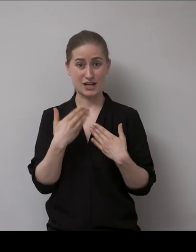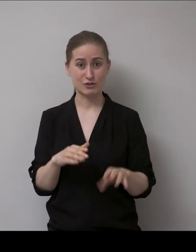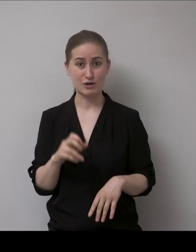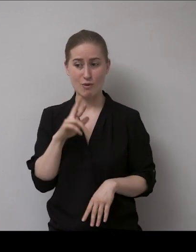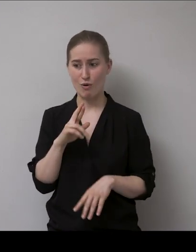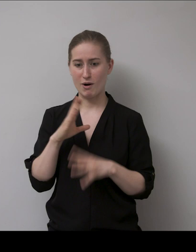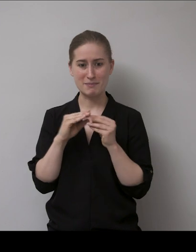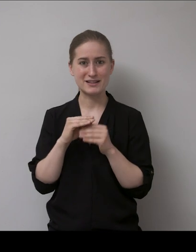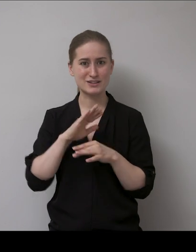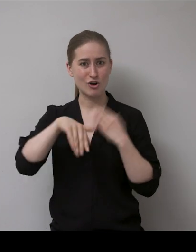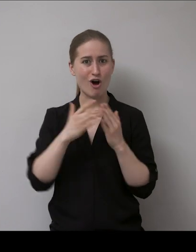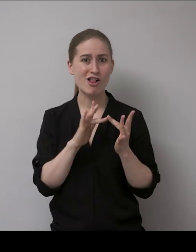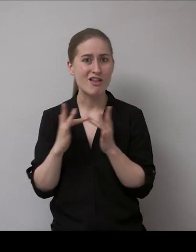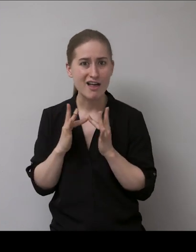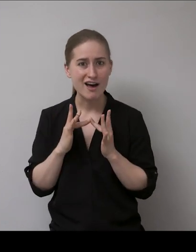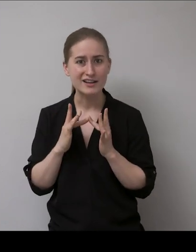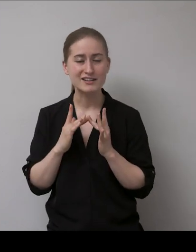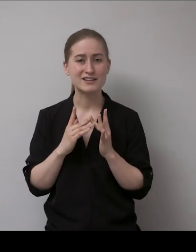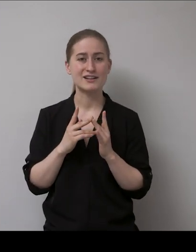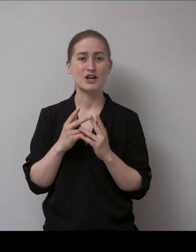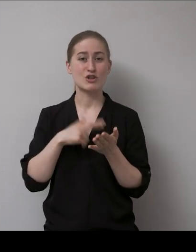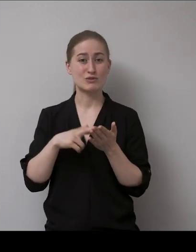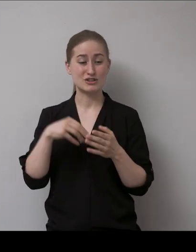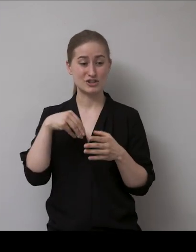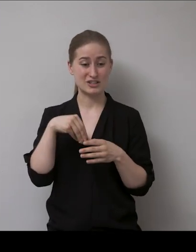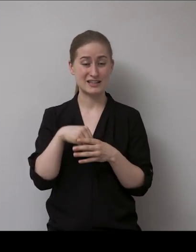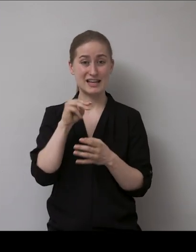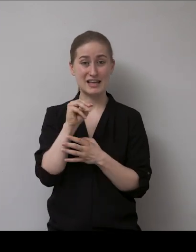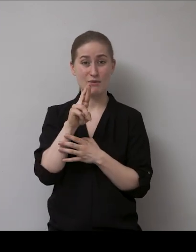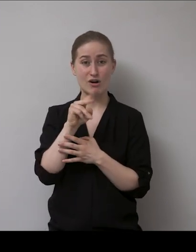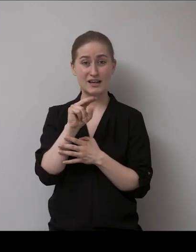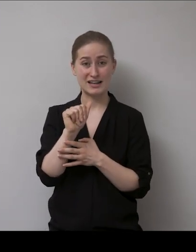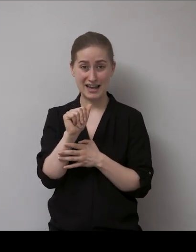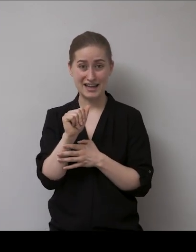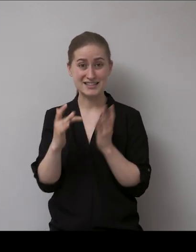The innovation we've seen in mRNA technology will have lasting ramifications